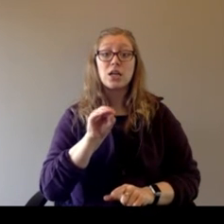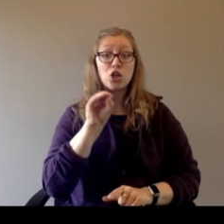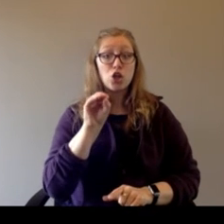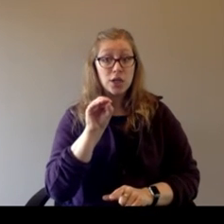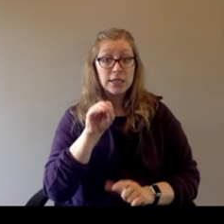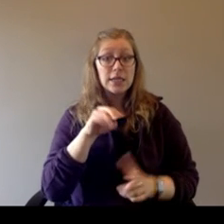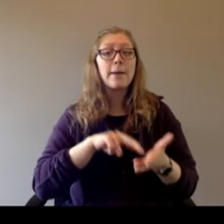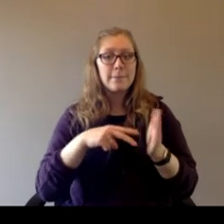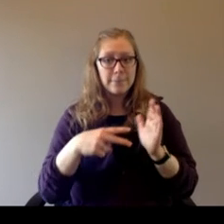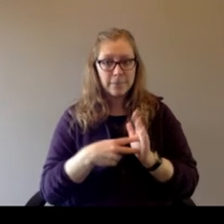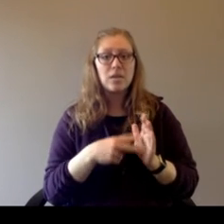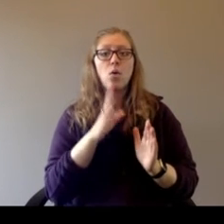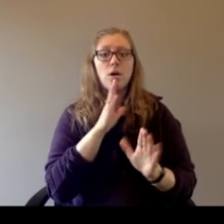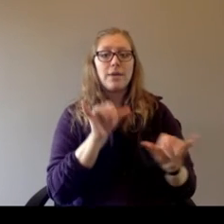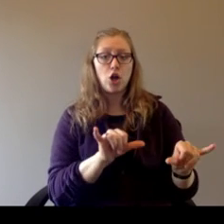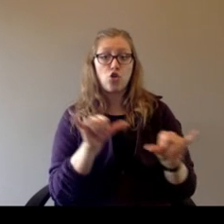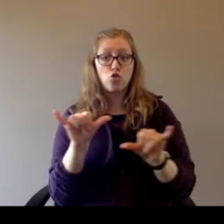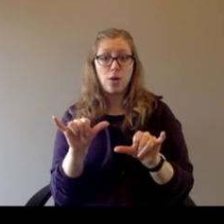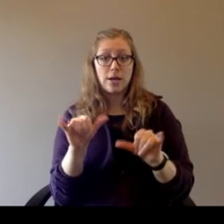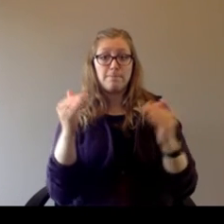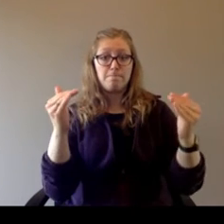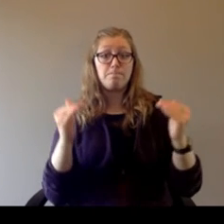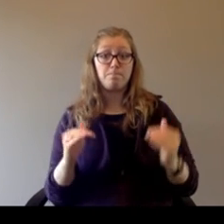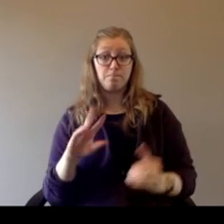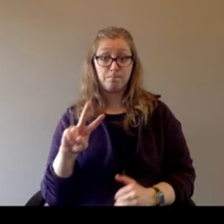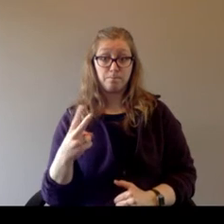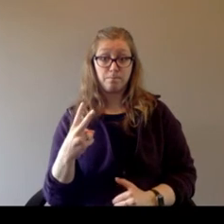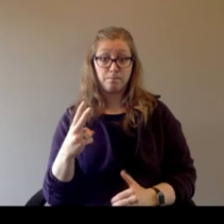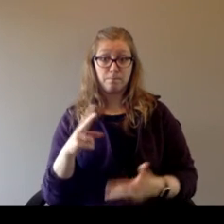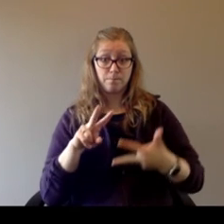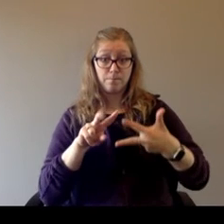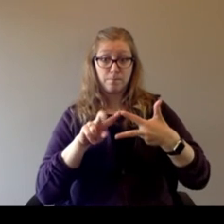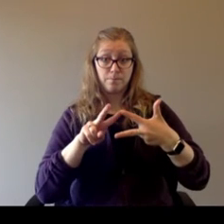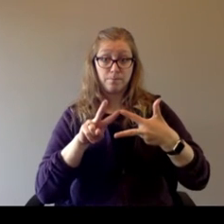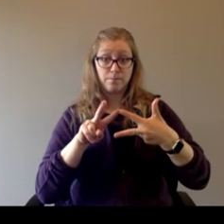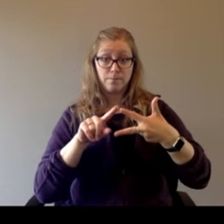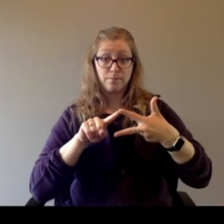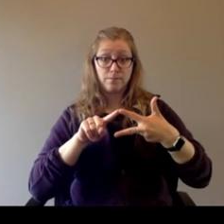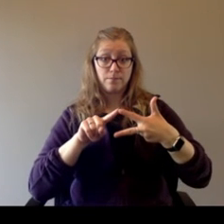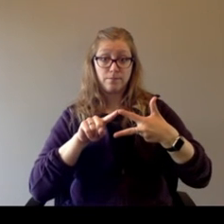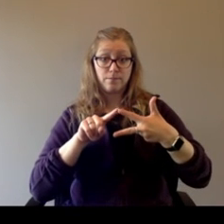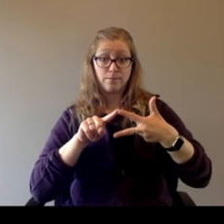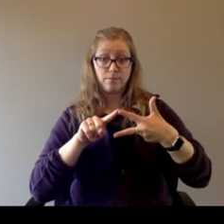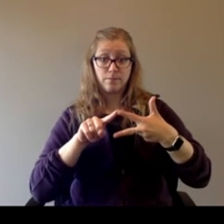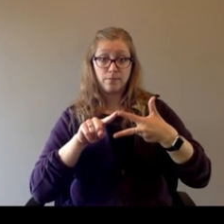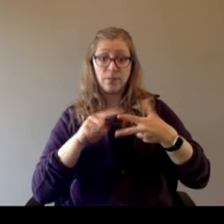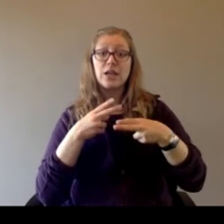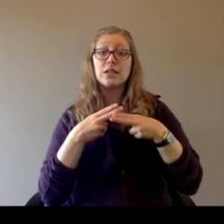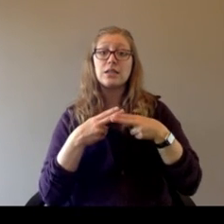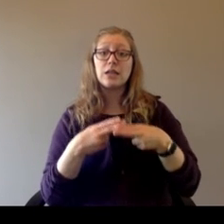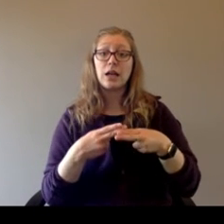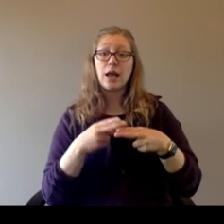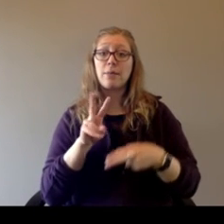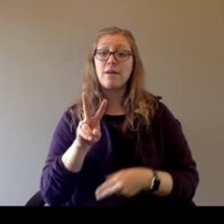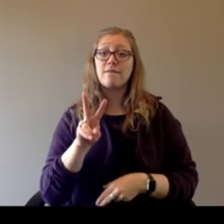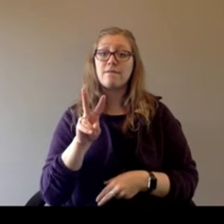Then we're going to look at the second pair of angles. Now to name the vertical angles we're going to have to use three letters, three vertices.